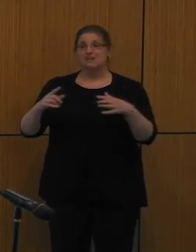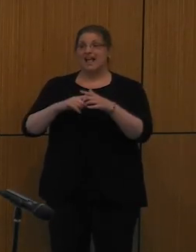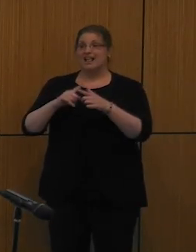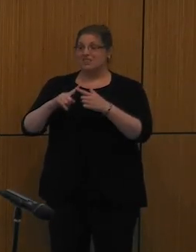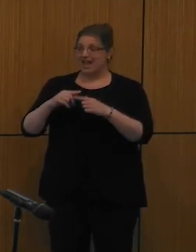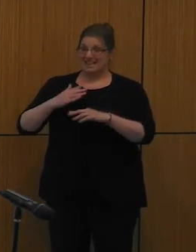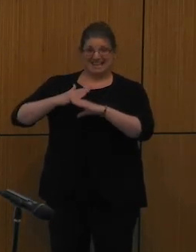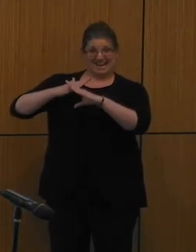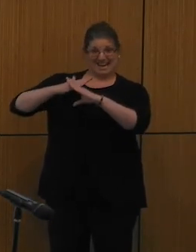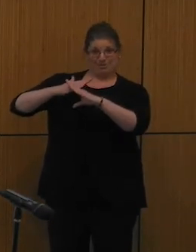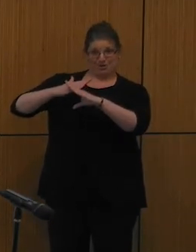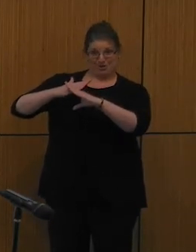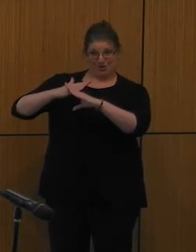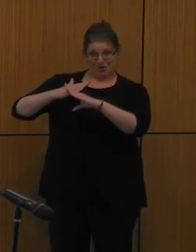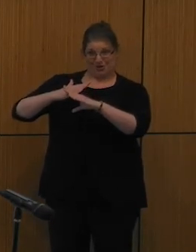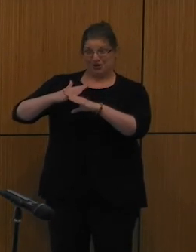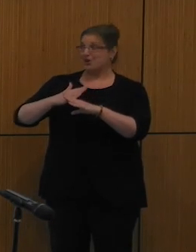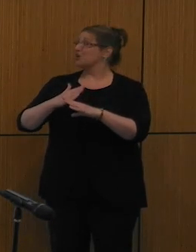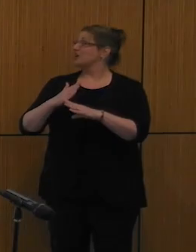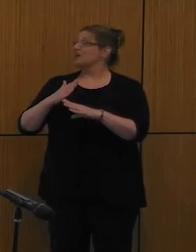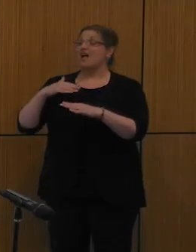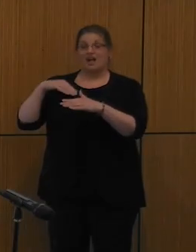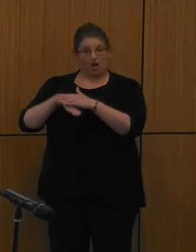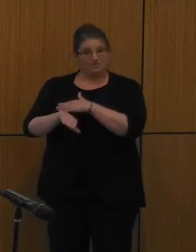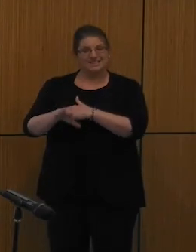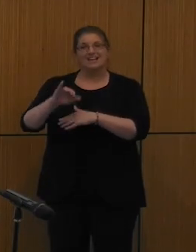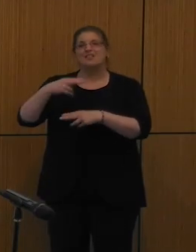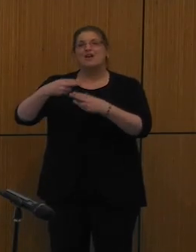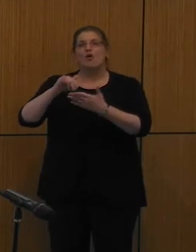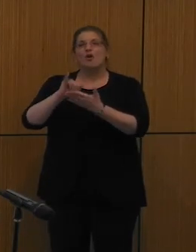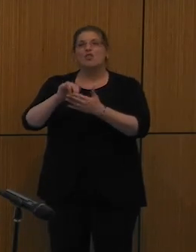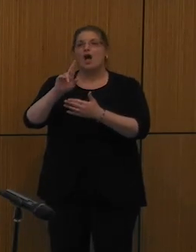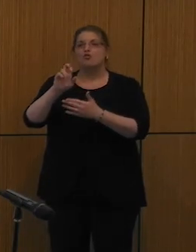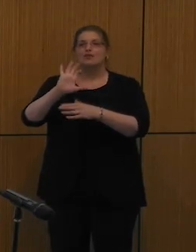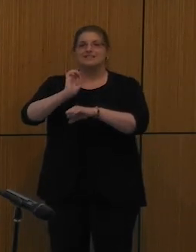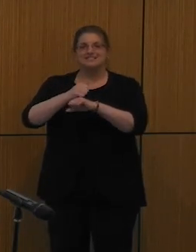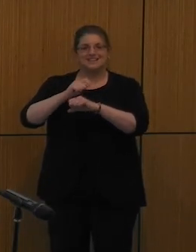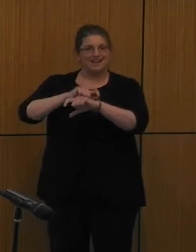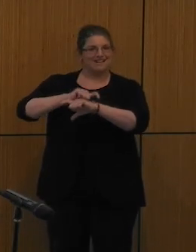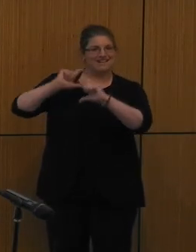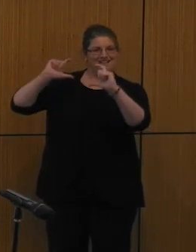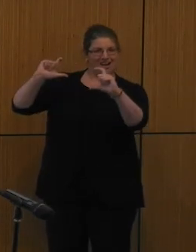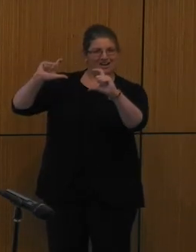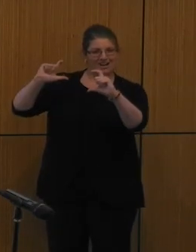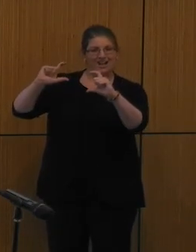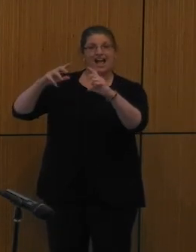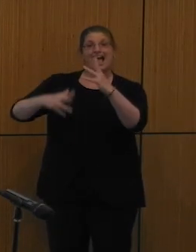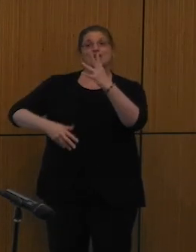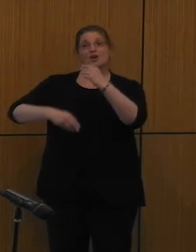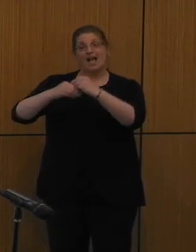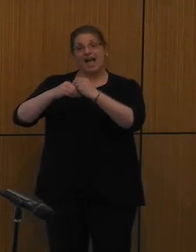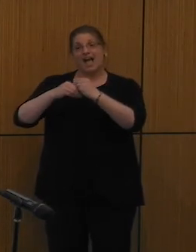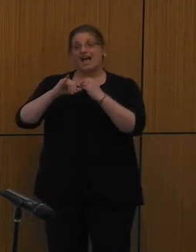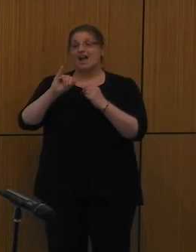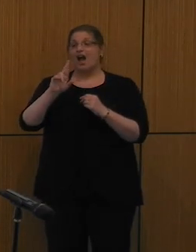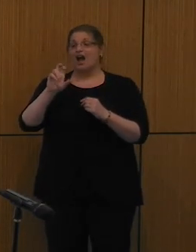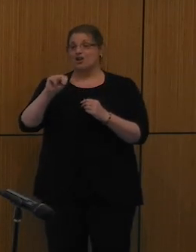This is called resetting the clock. And this is reduction of the iron three which is the blue fairy in. And then the reproduction of bromide.